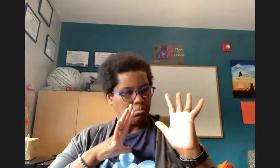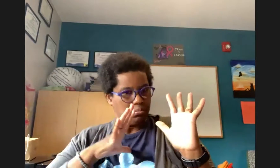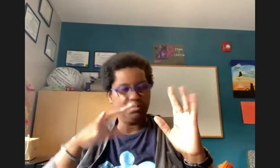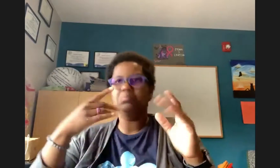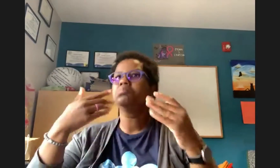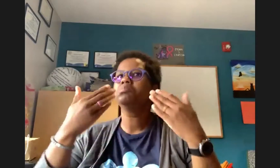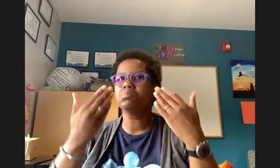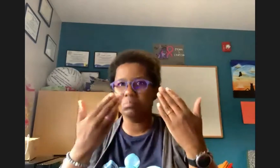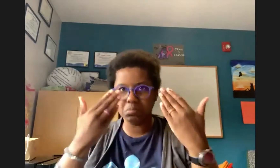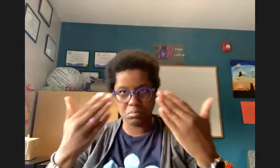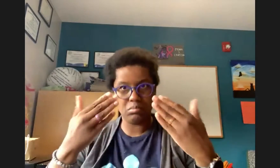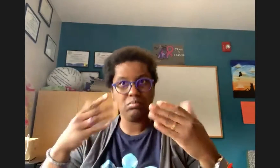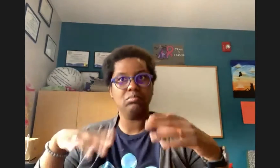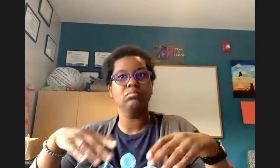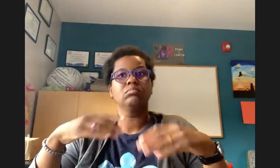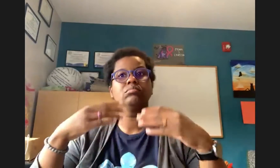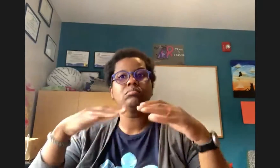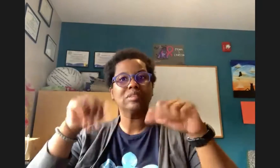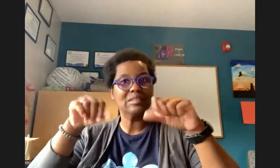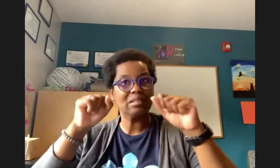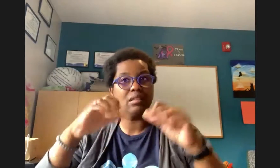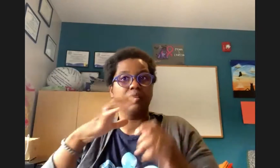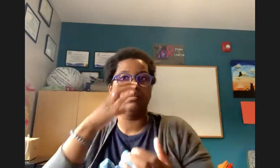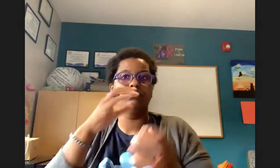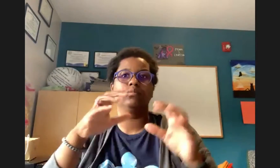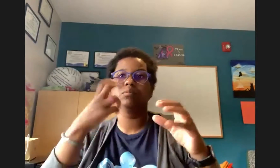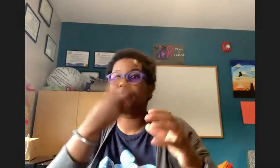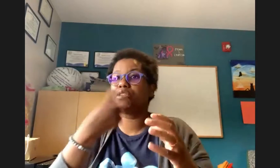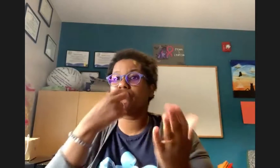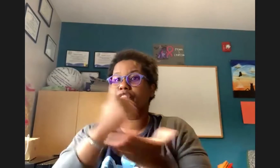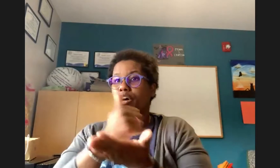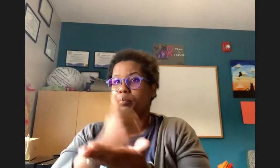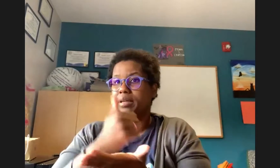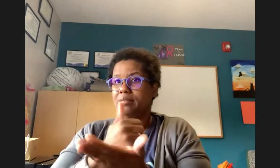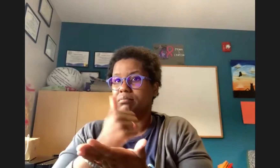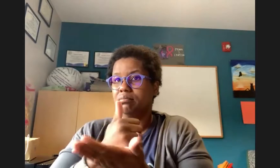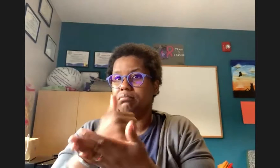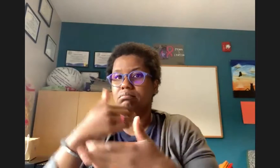My mom wasn't so sure about it, but she took their advice and she enrolled me in speech therapy.